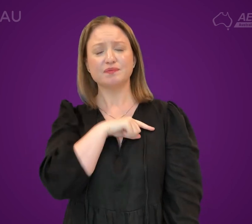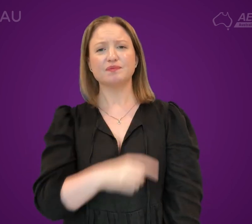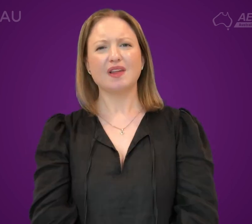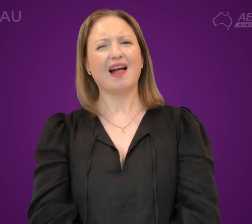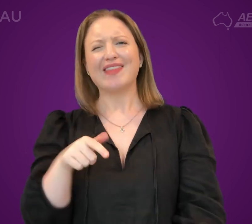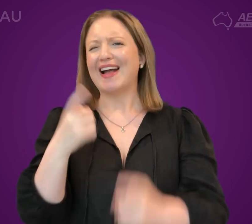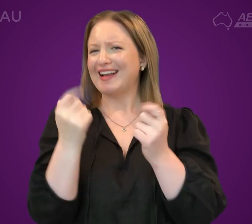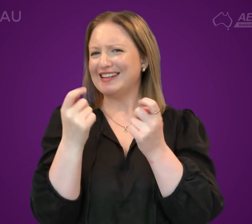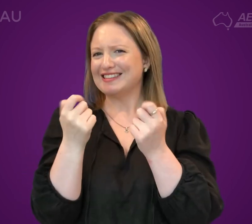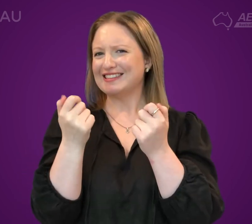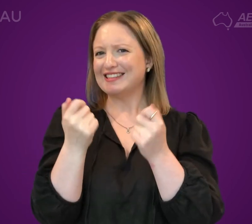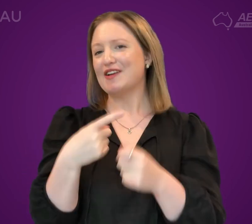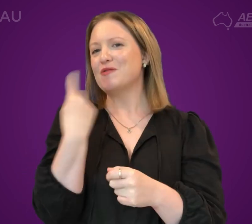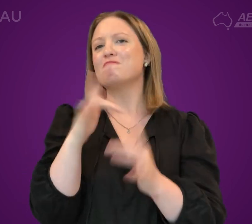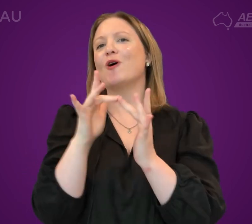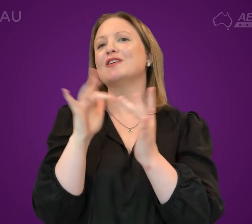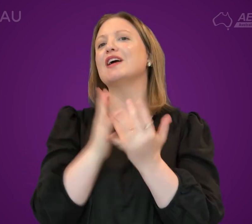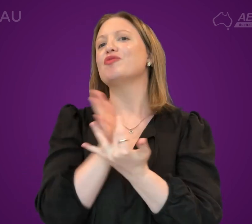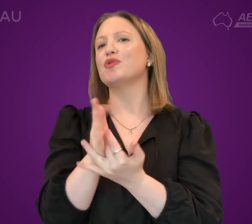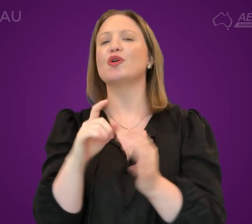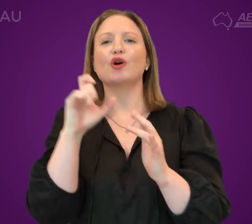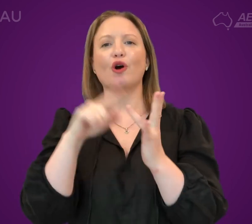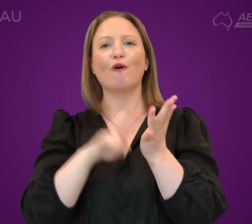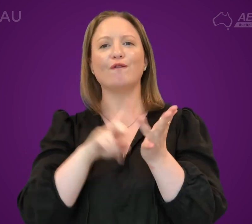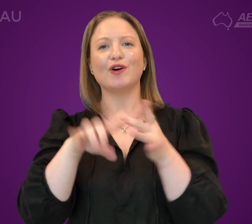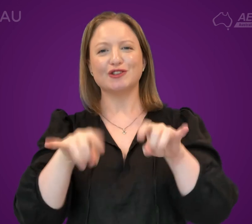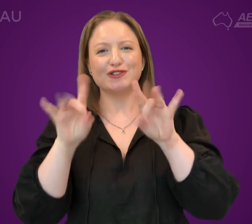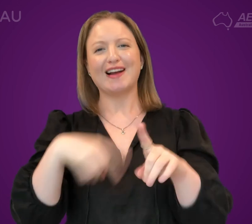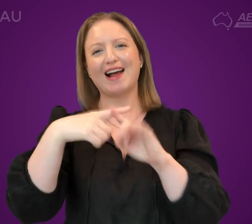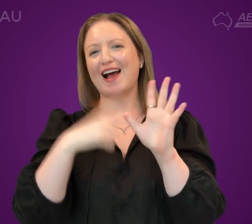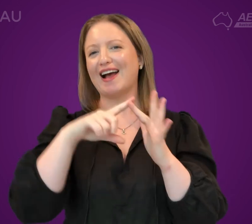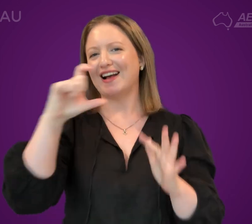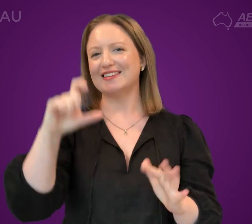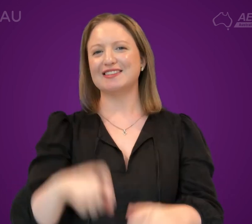Now it is easier for you to do this through Convo Australia and the AEC!